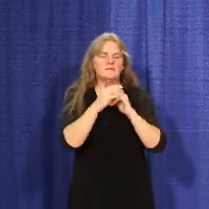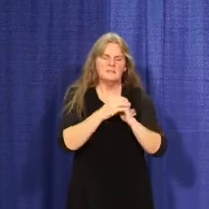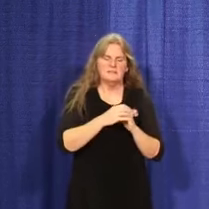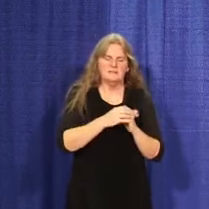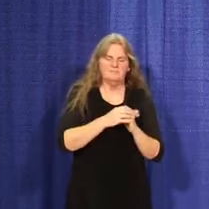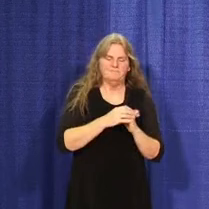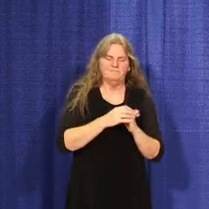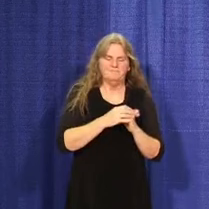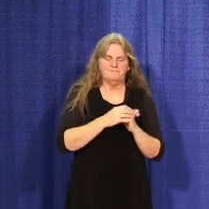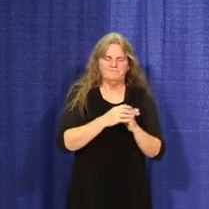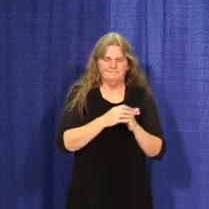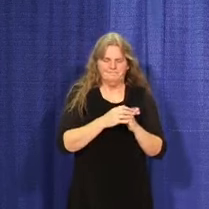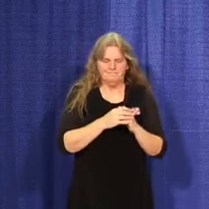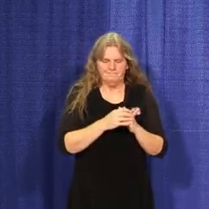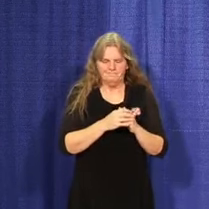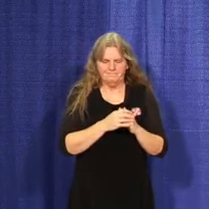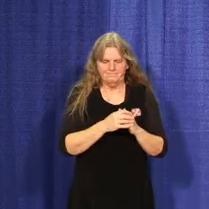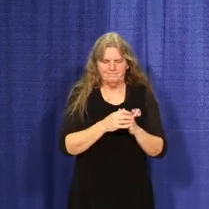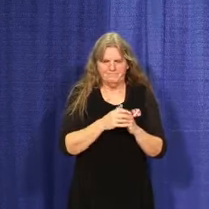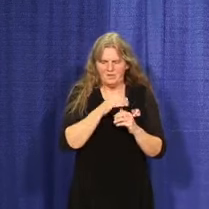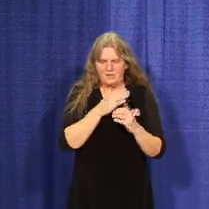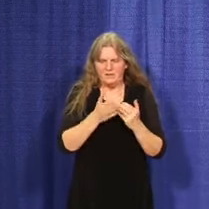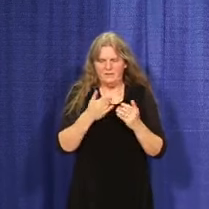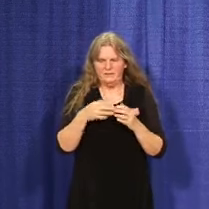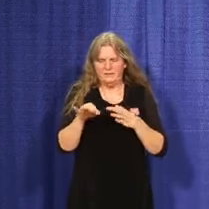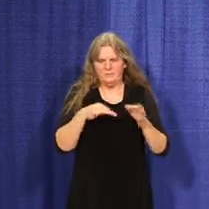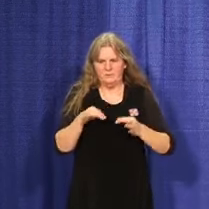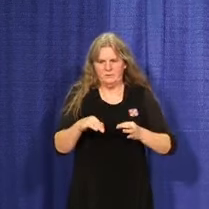explain without going through